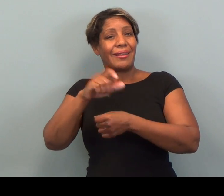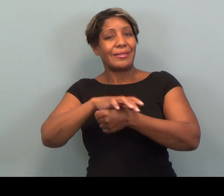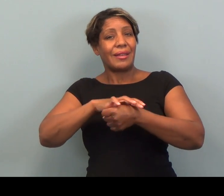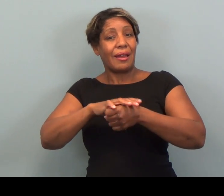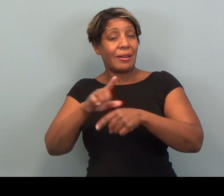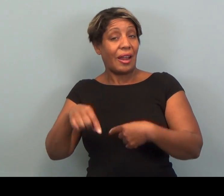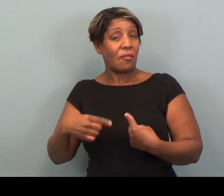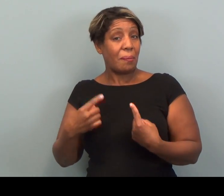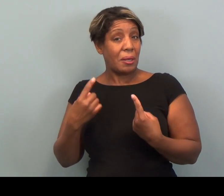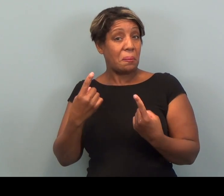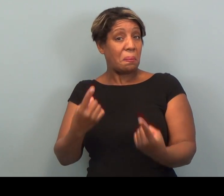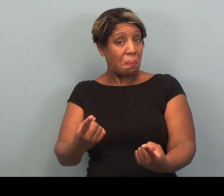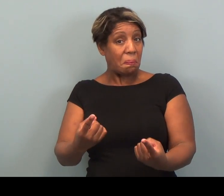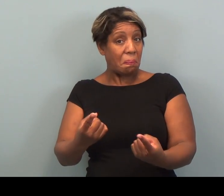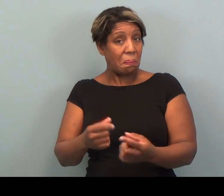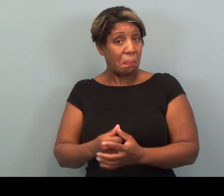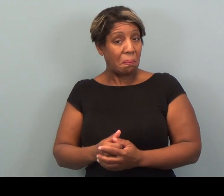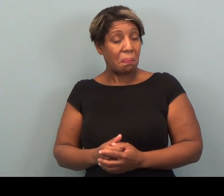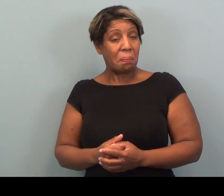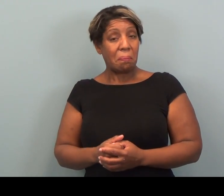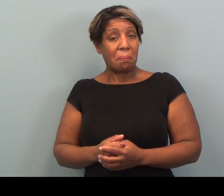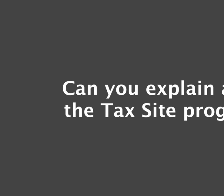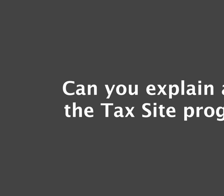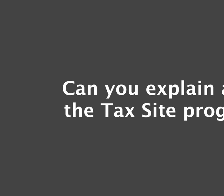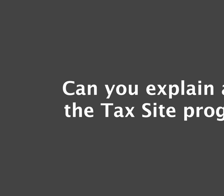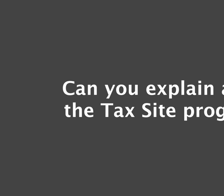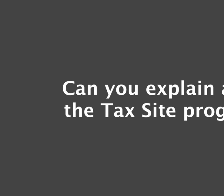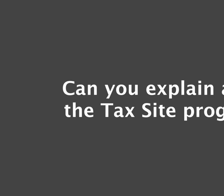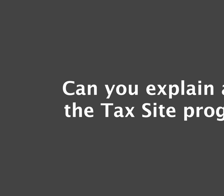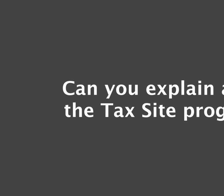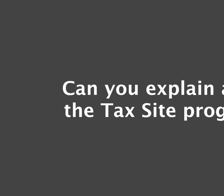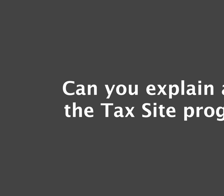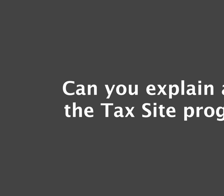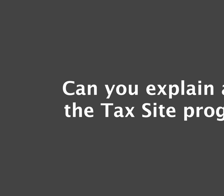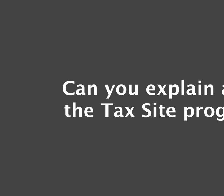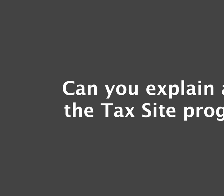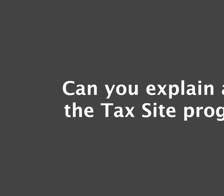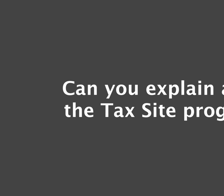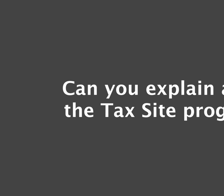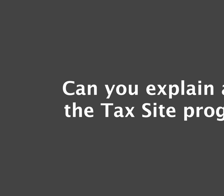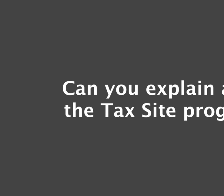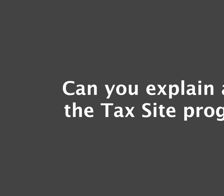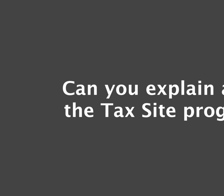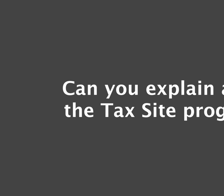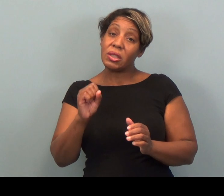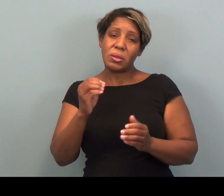and I've been here ever since.